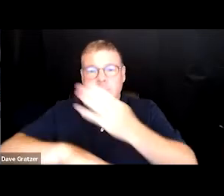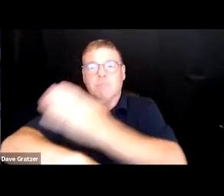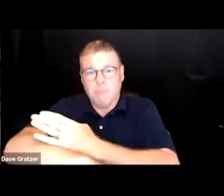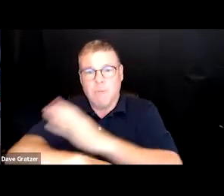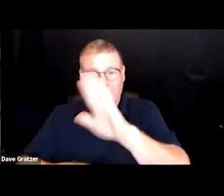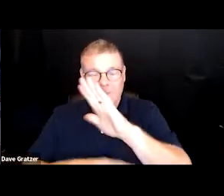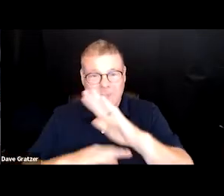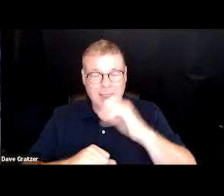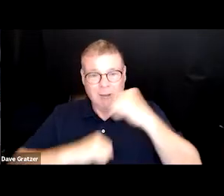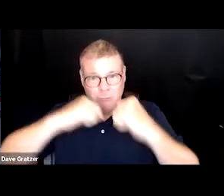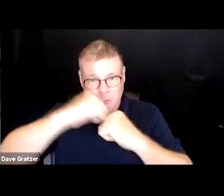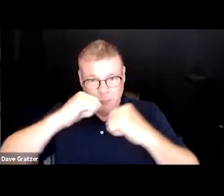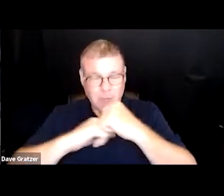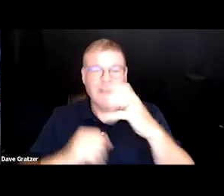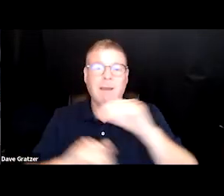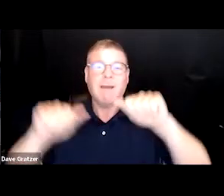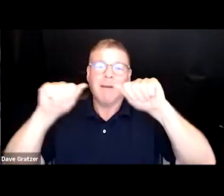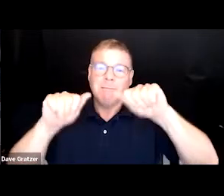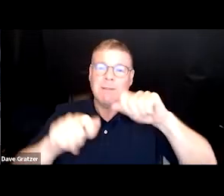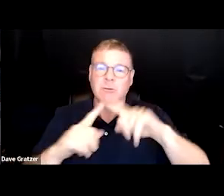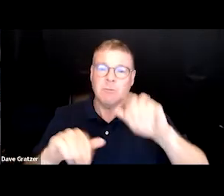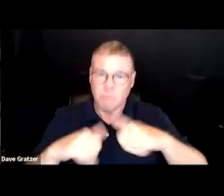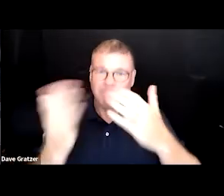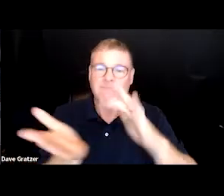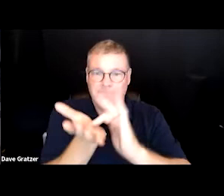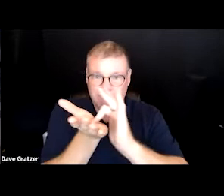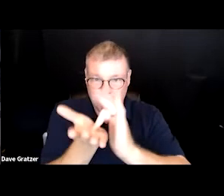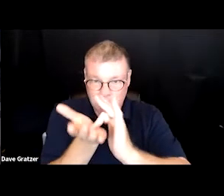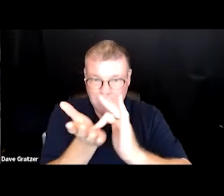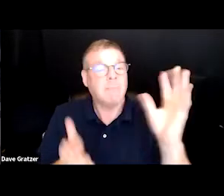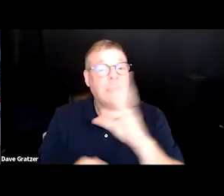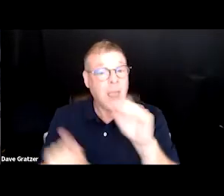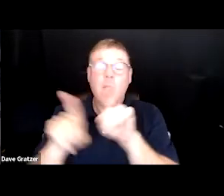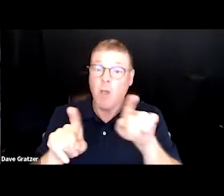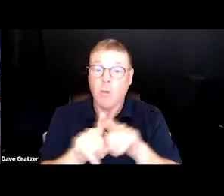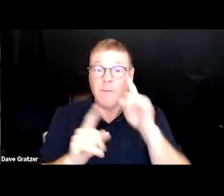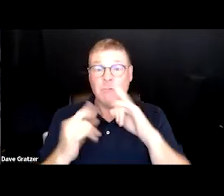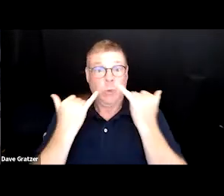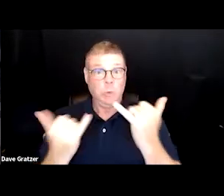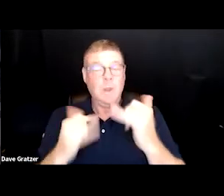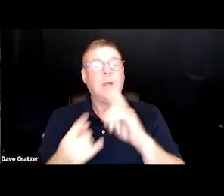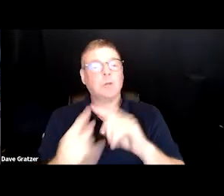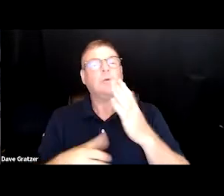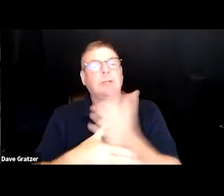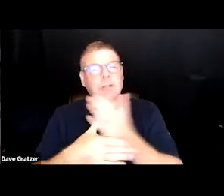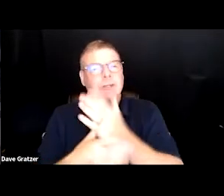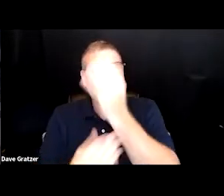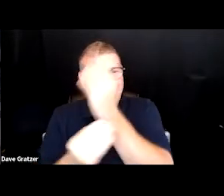and capacity to provide these medications, but also for a purpose like today, to really inform other states and jurisdictions